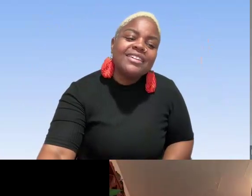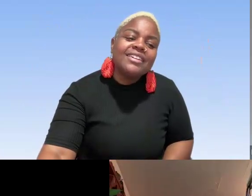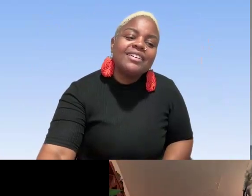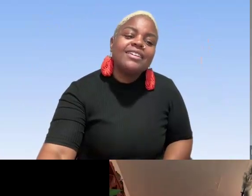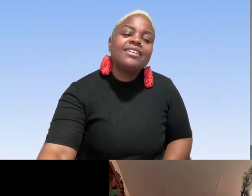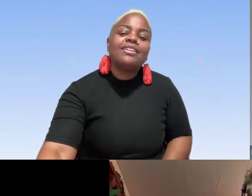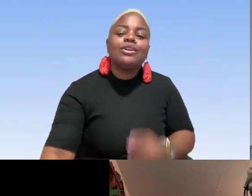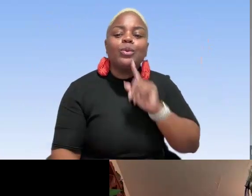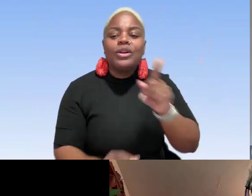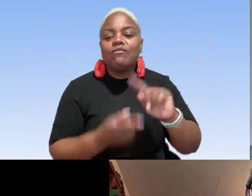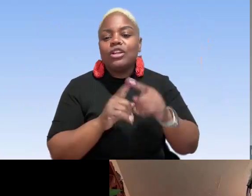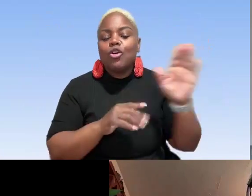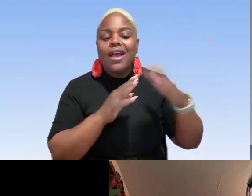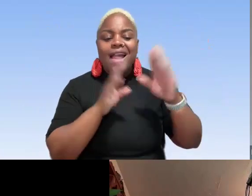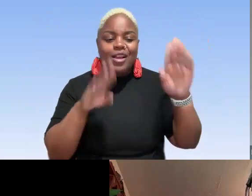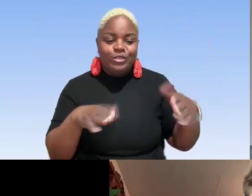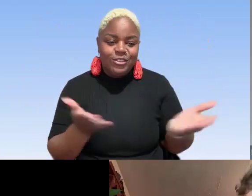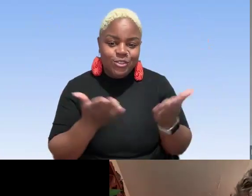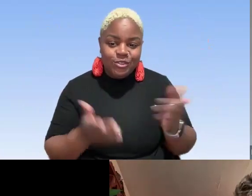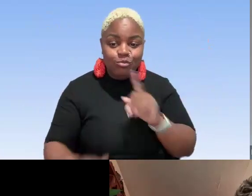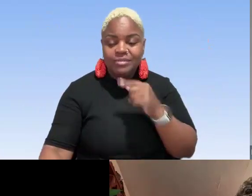right now, so I did not, I can't take credit for that.